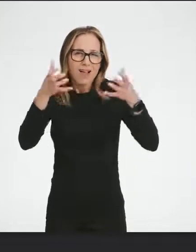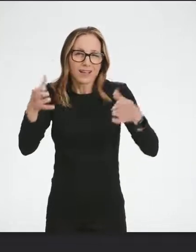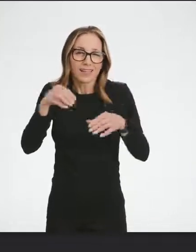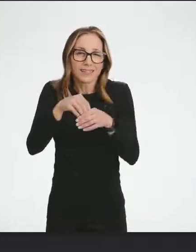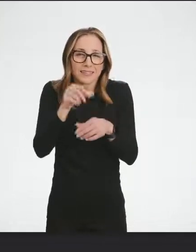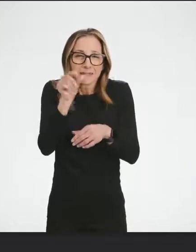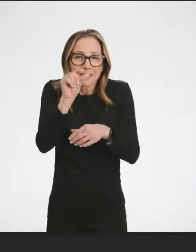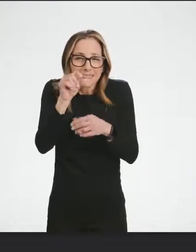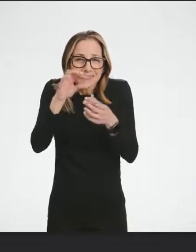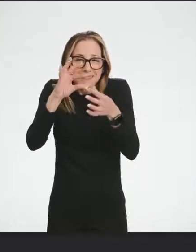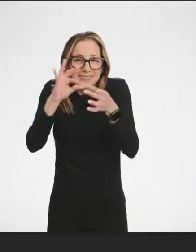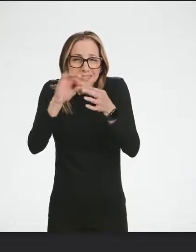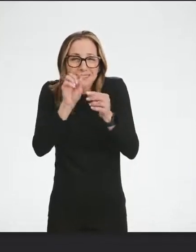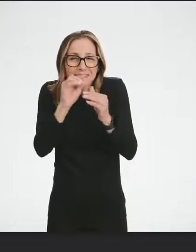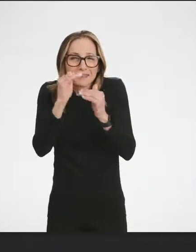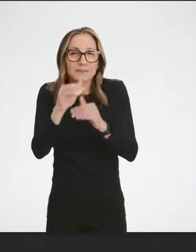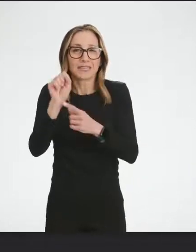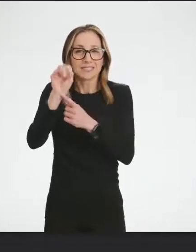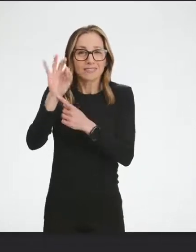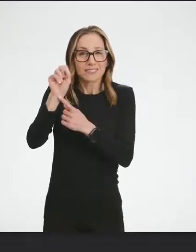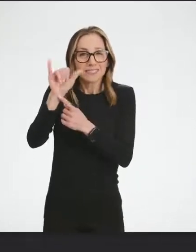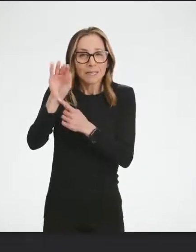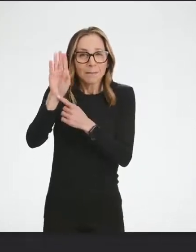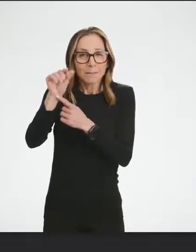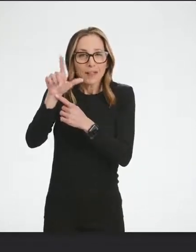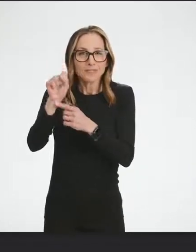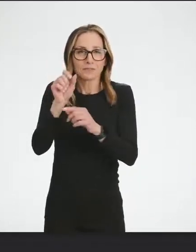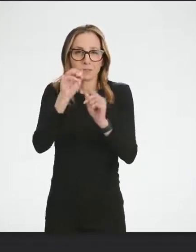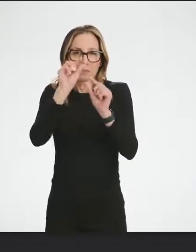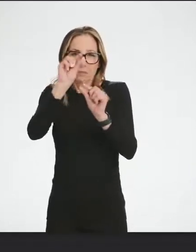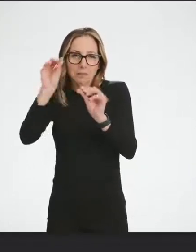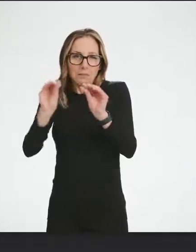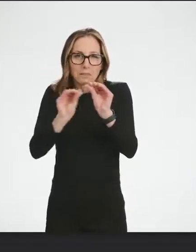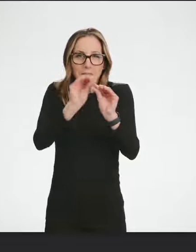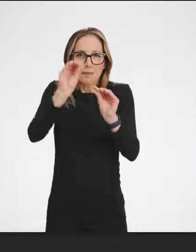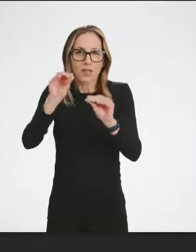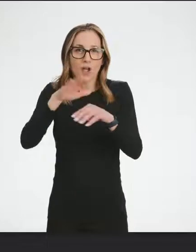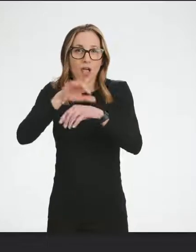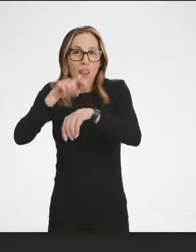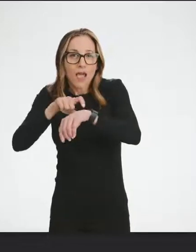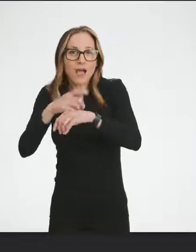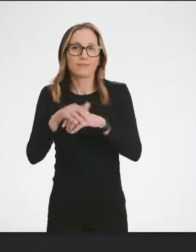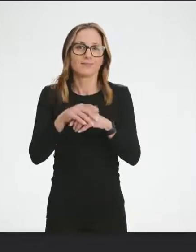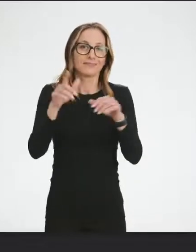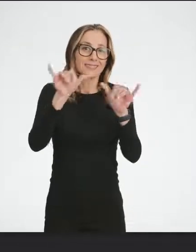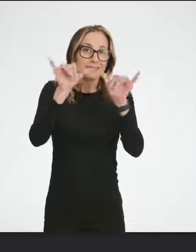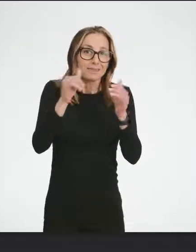above the clock on iPhone, next to a system-supplied date string, such as Monday the 6th.